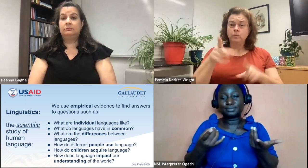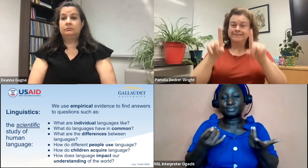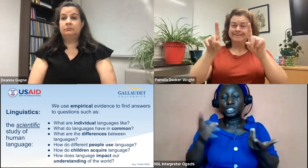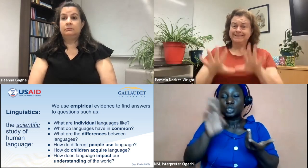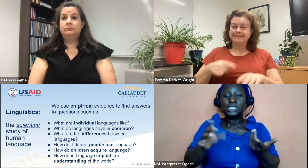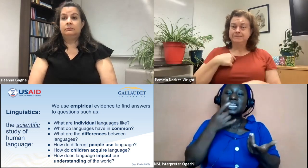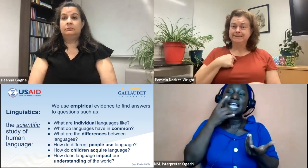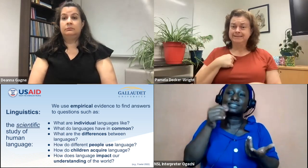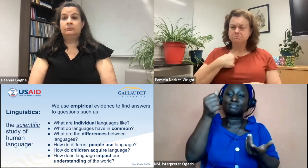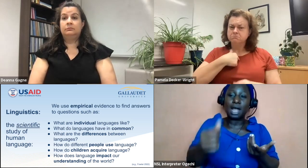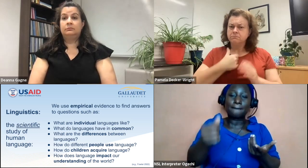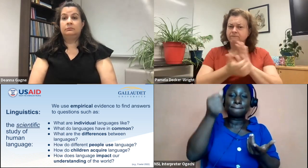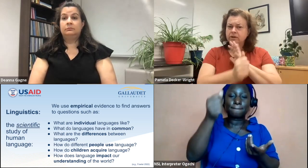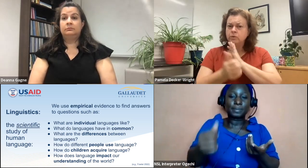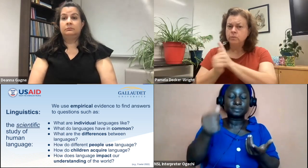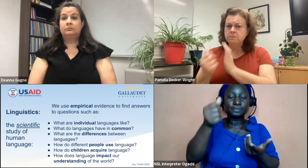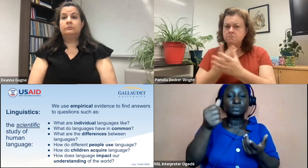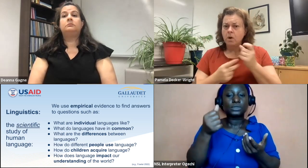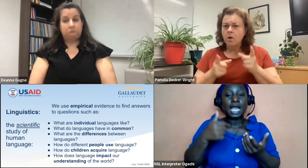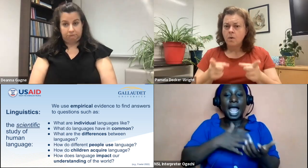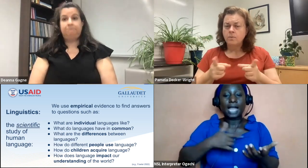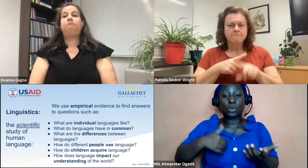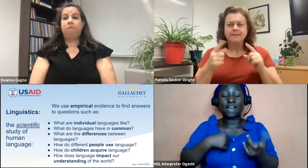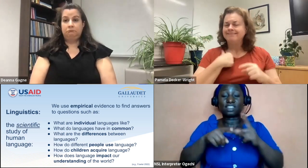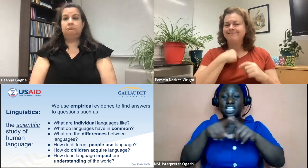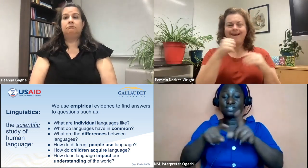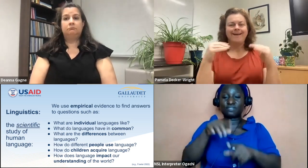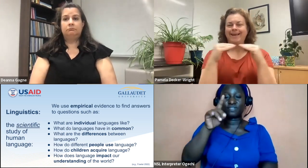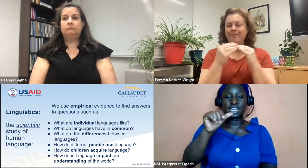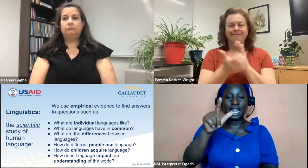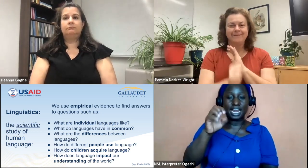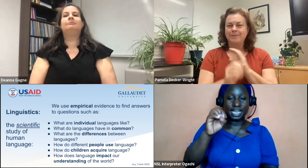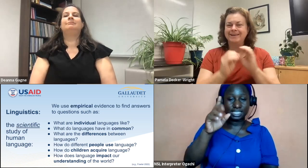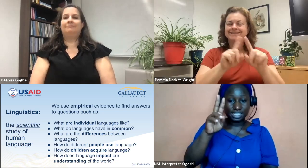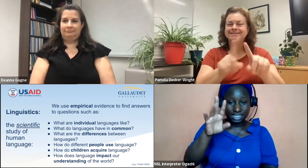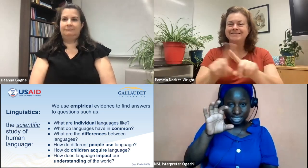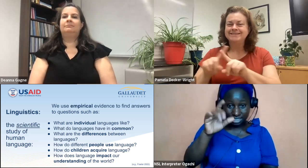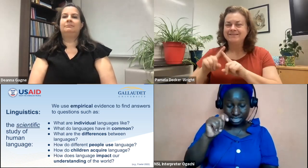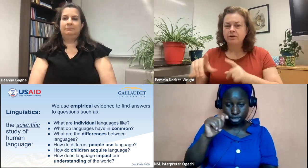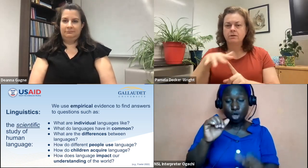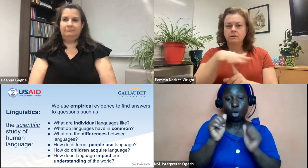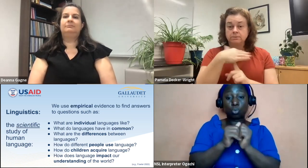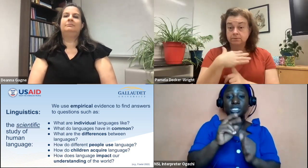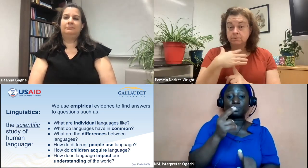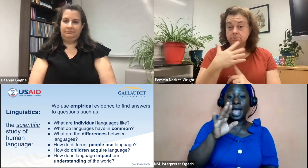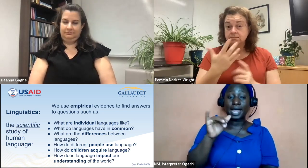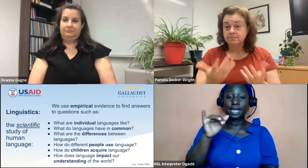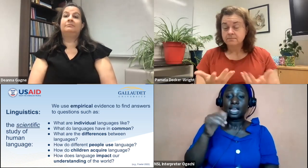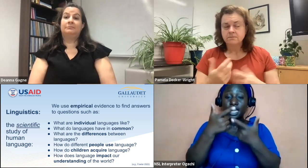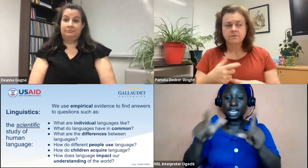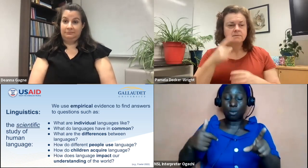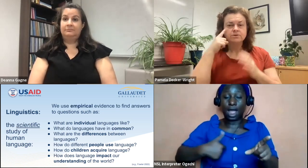asl and written English. So if I were going to take a test and my fluency in both, I don't have a equal fluency.